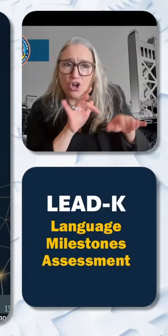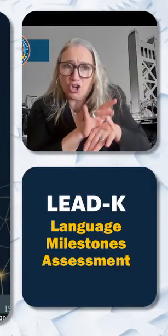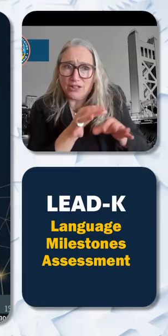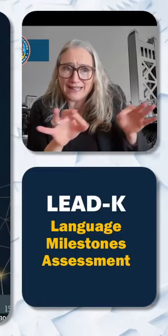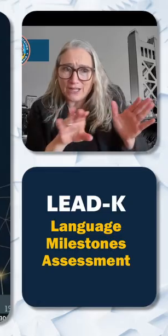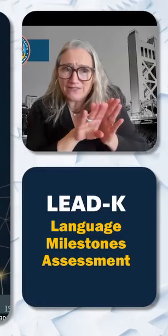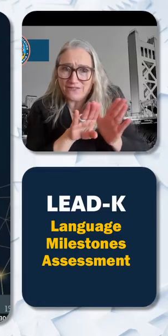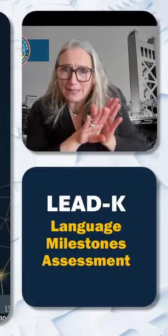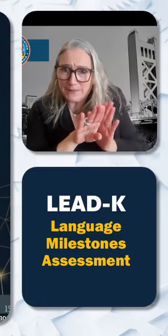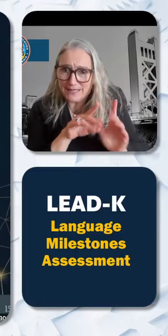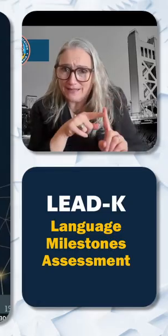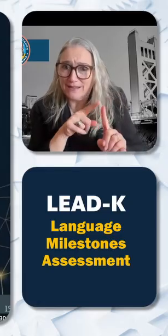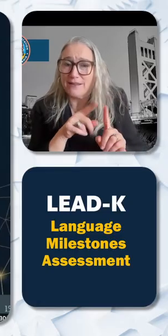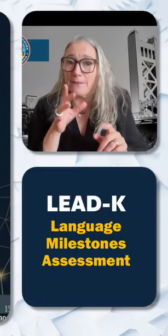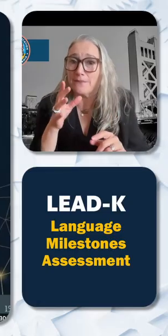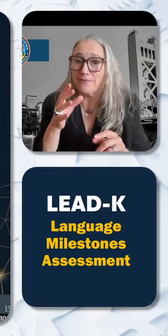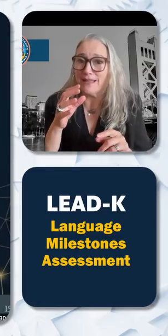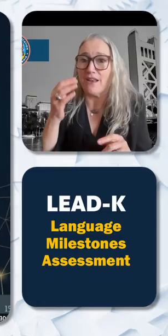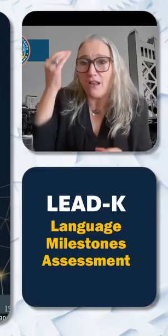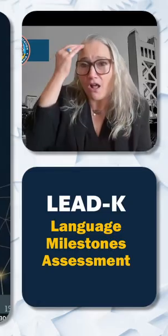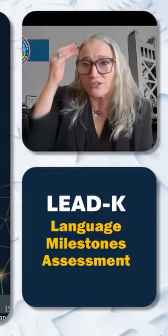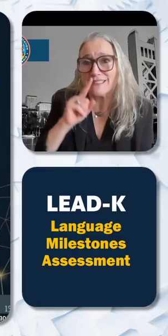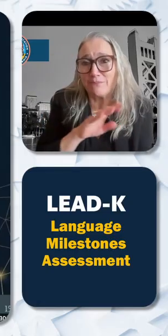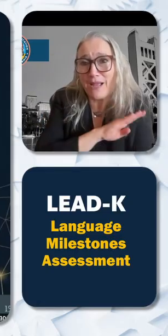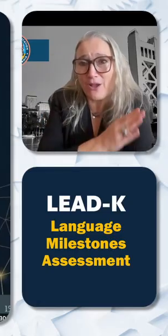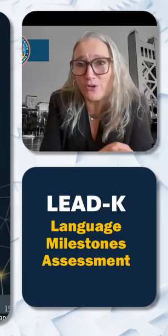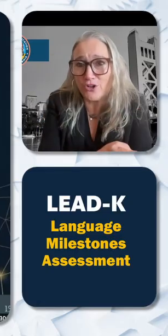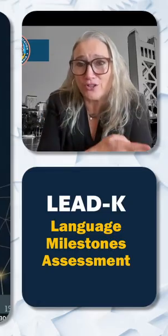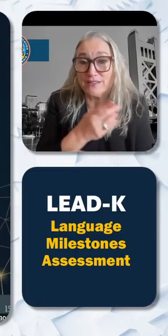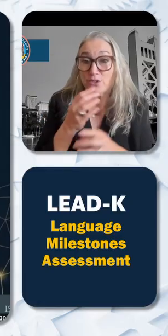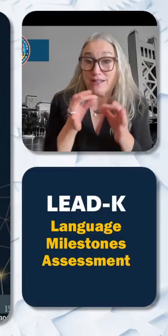they are monitoring that deaf child's language development.